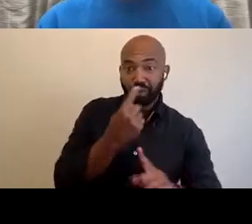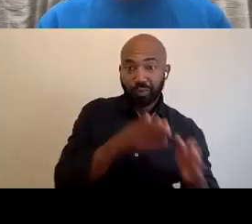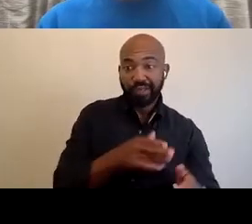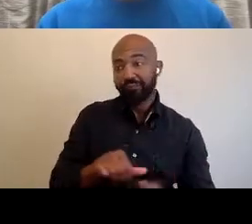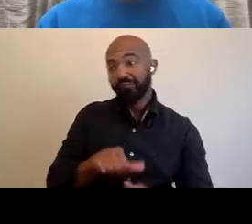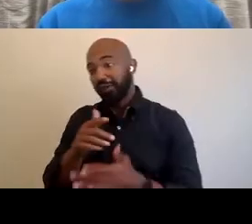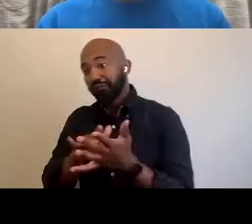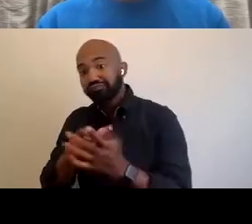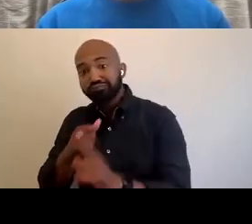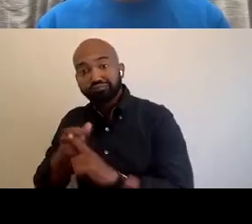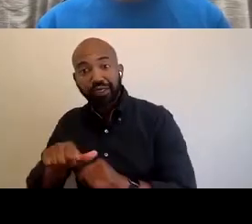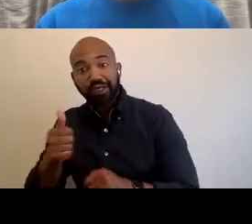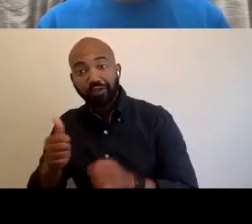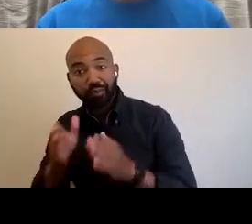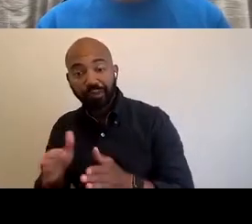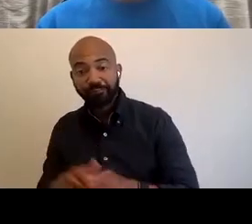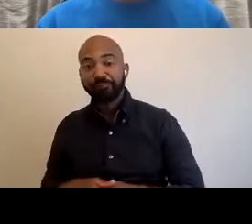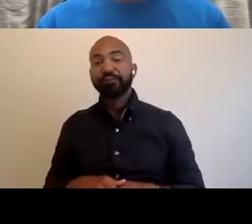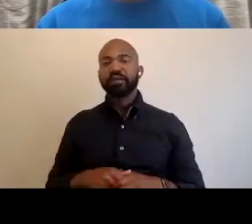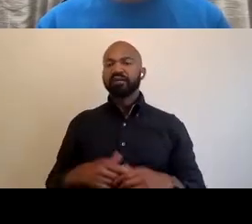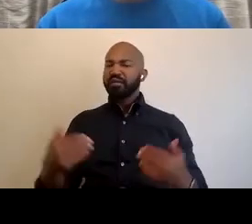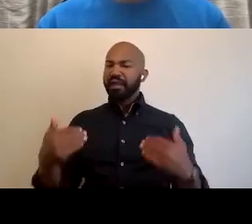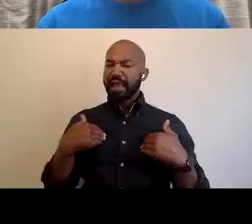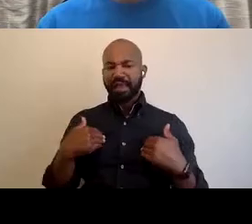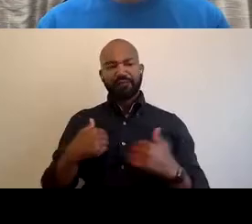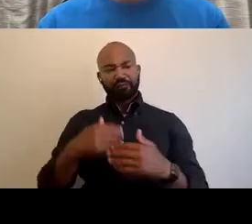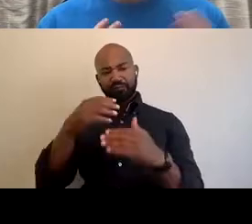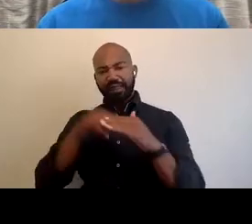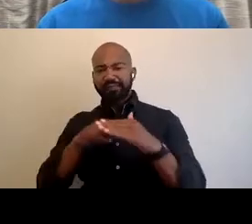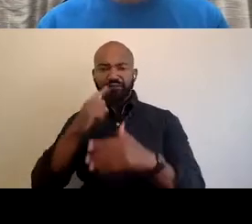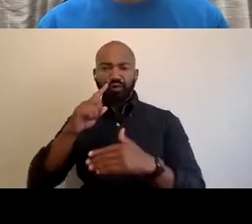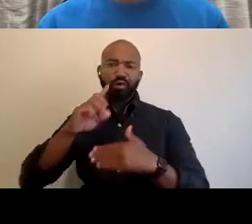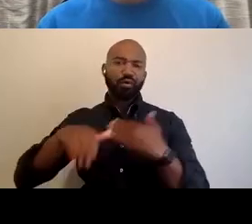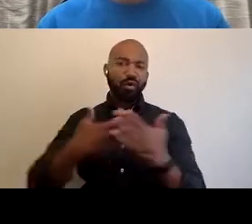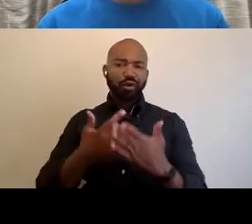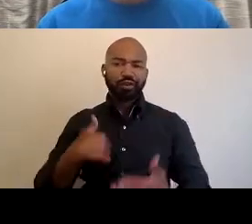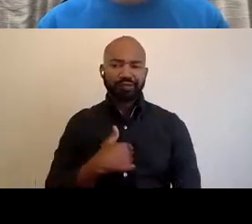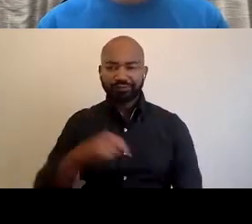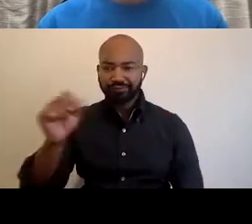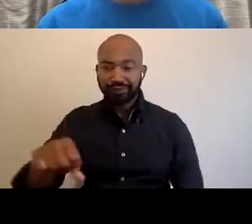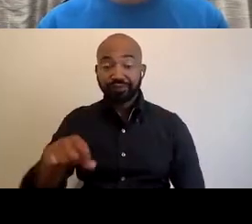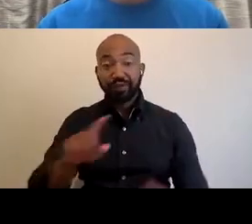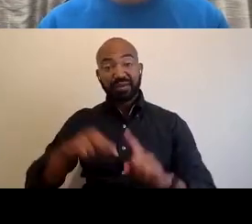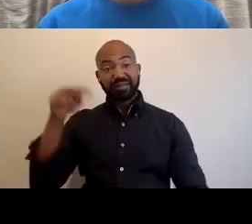because it is exceedingly accessible to all of us and if you have any questions, this is really a wonderful resource that's backed up